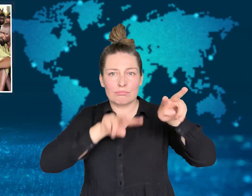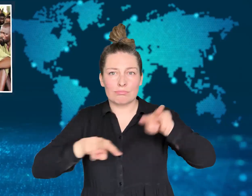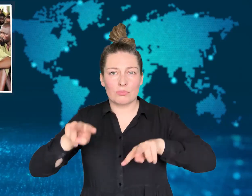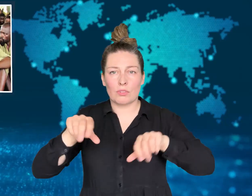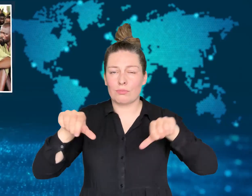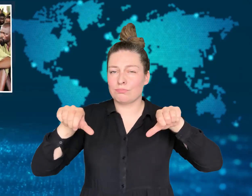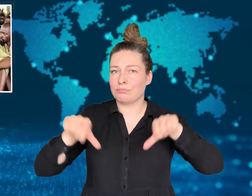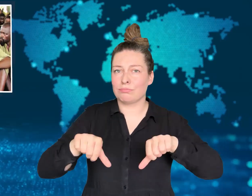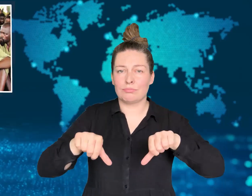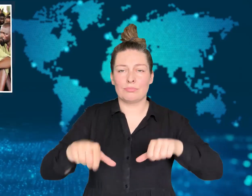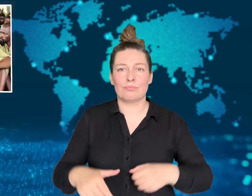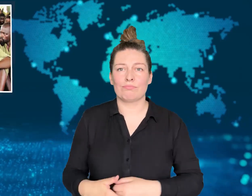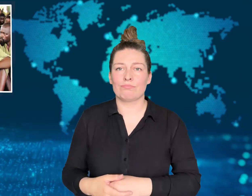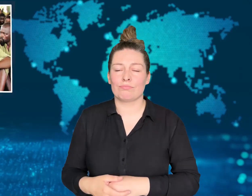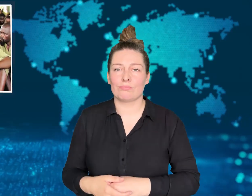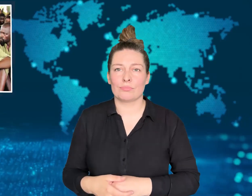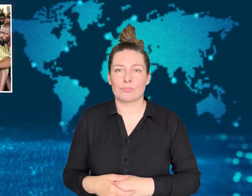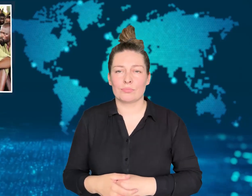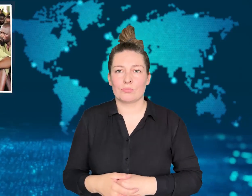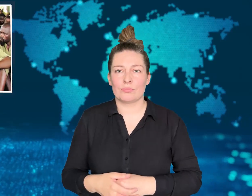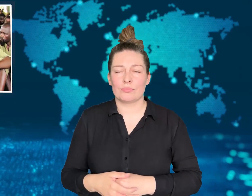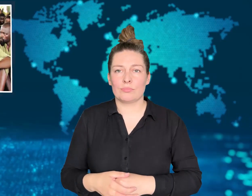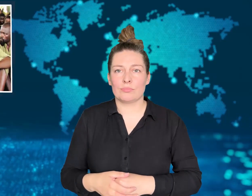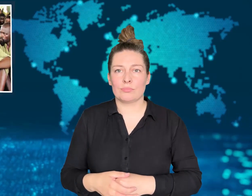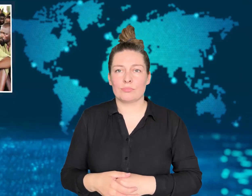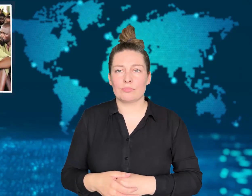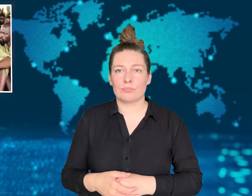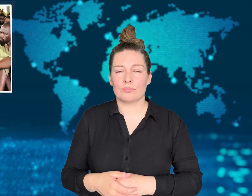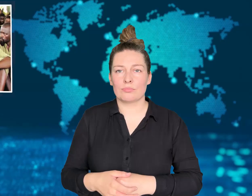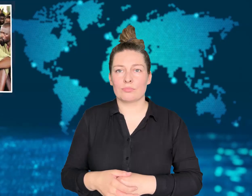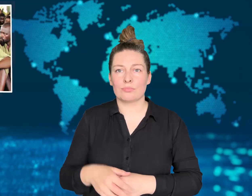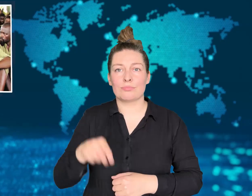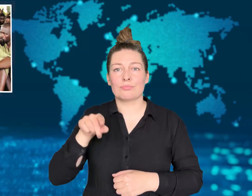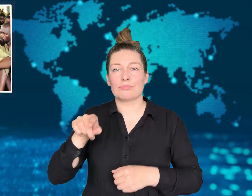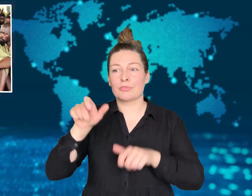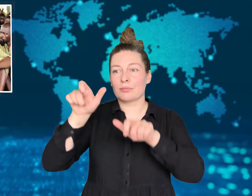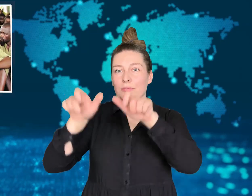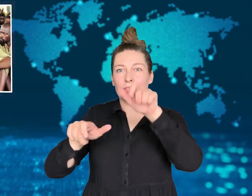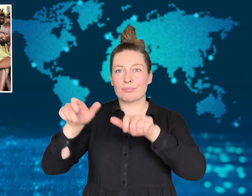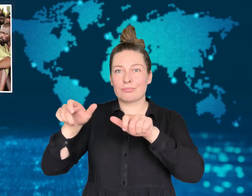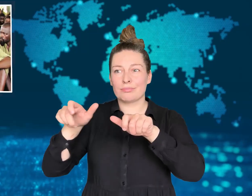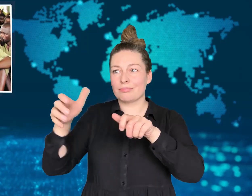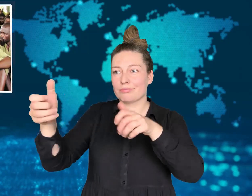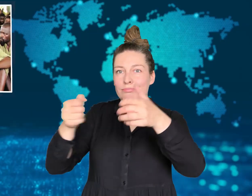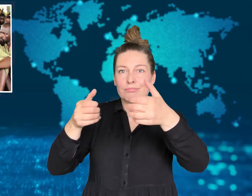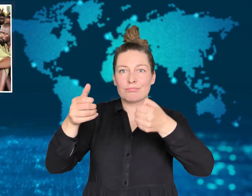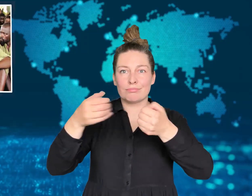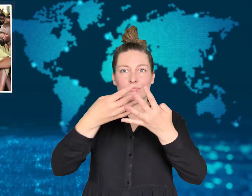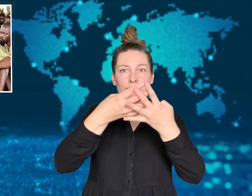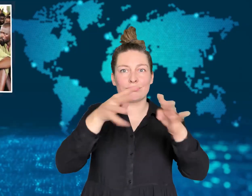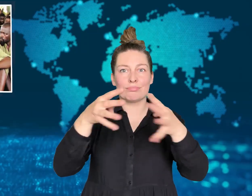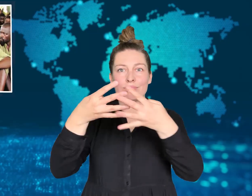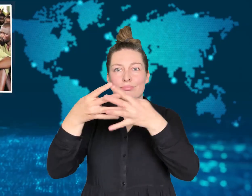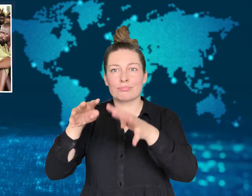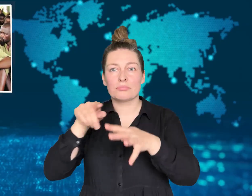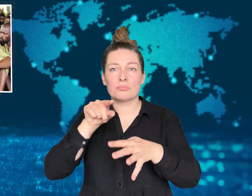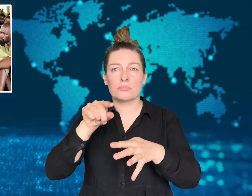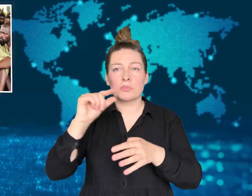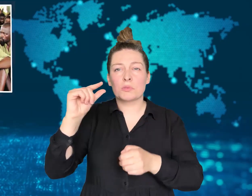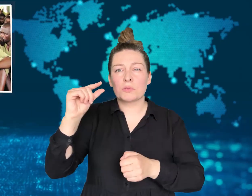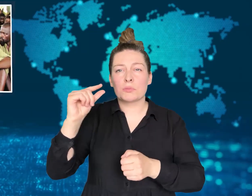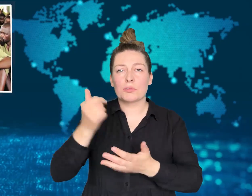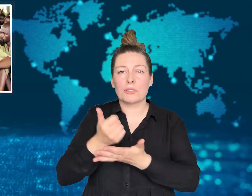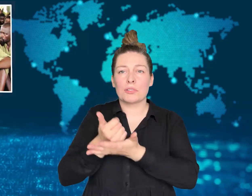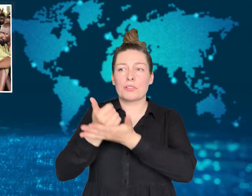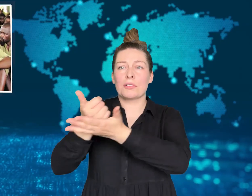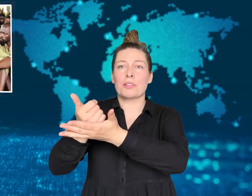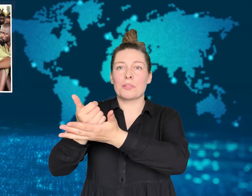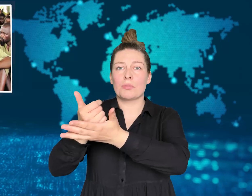The prisoners suffer from a lack of food and poor health care.